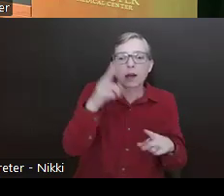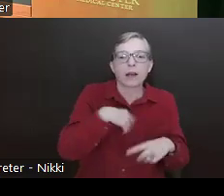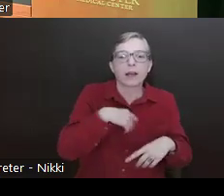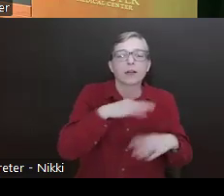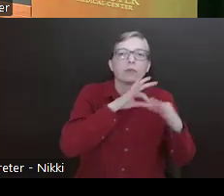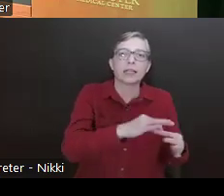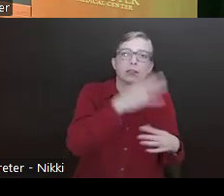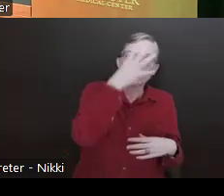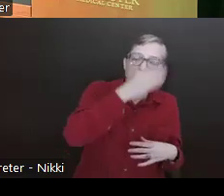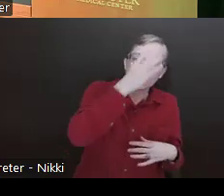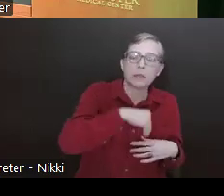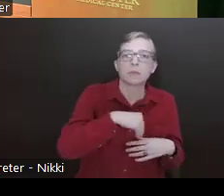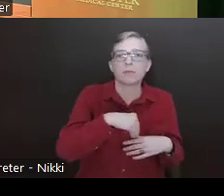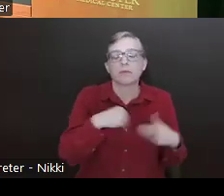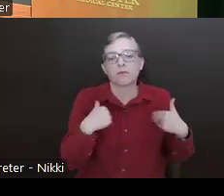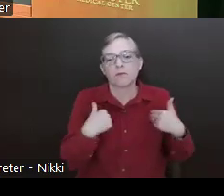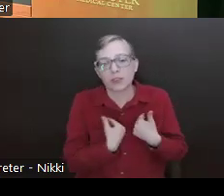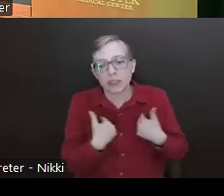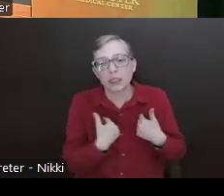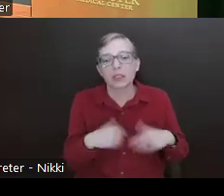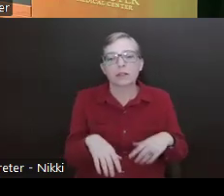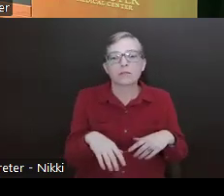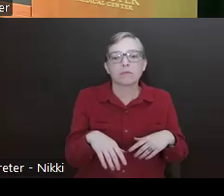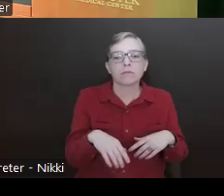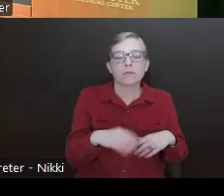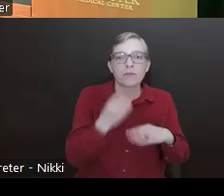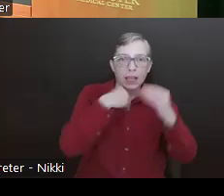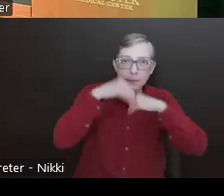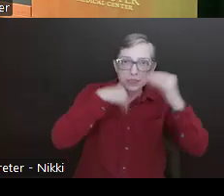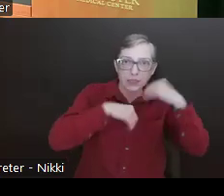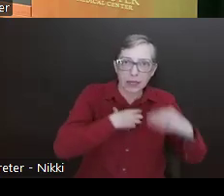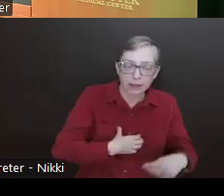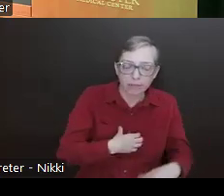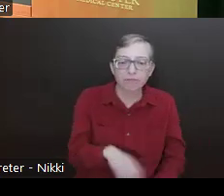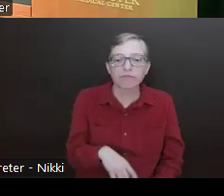very few of them less than half of them actually kind of endorse depressed mood or anhidonia uh